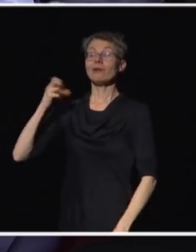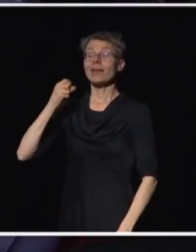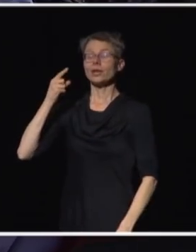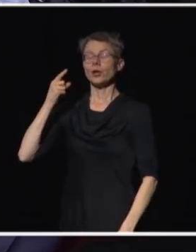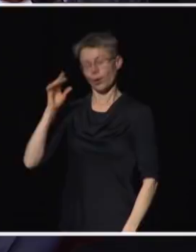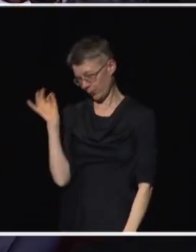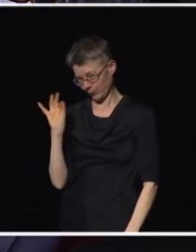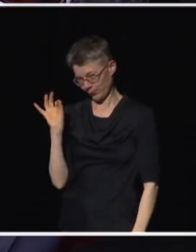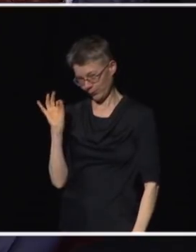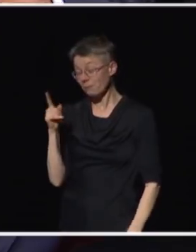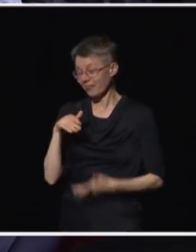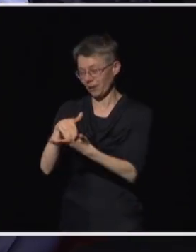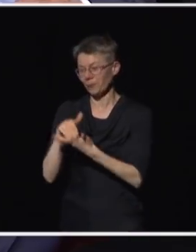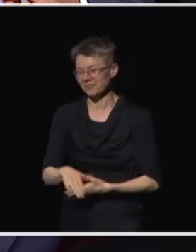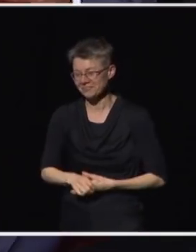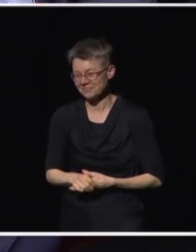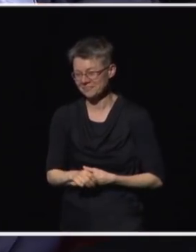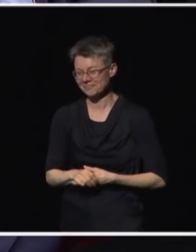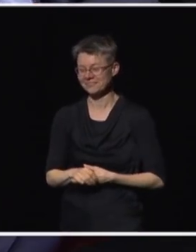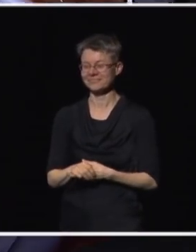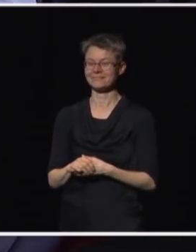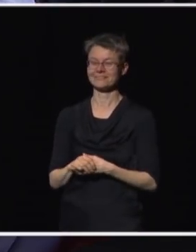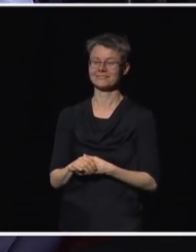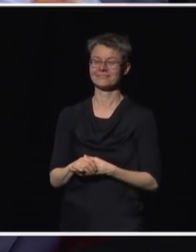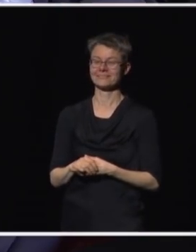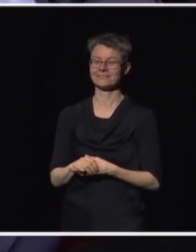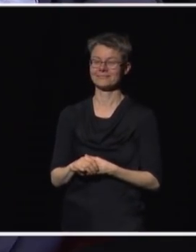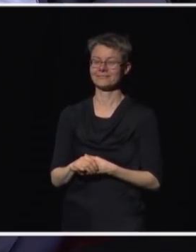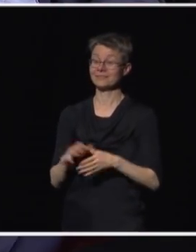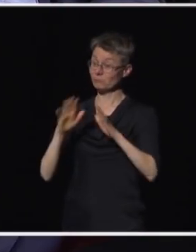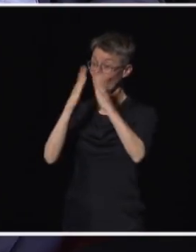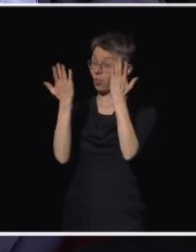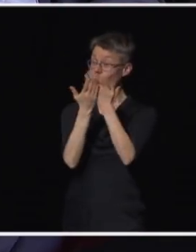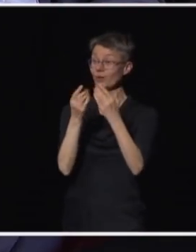But it does help. It does help. You know, because the world beats you down.